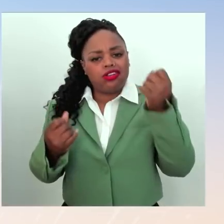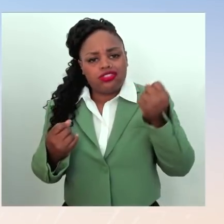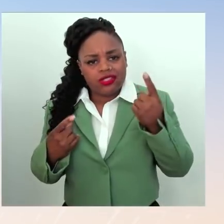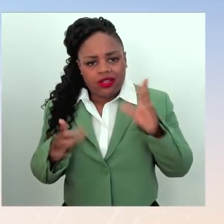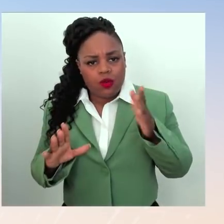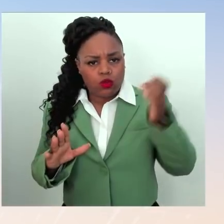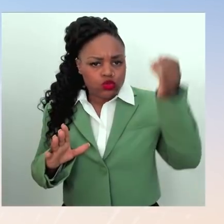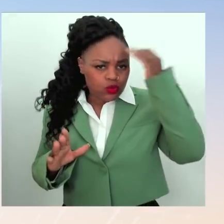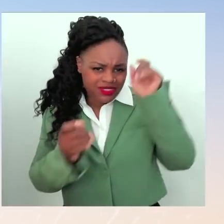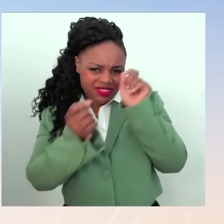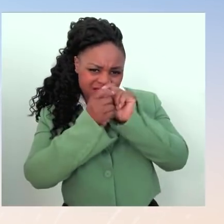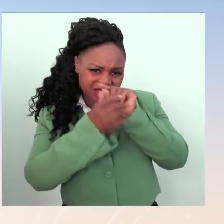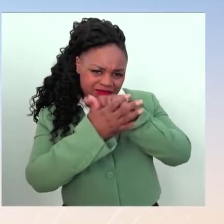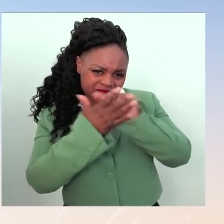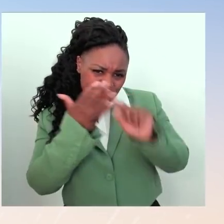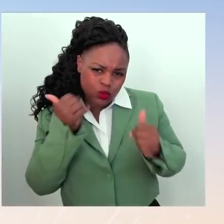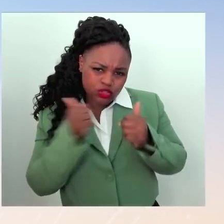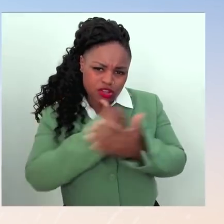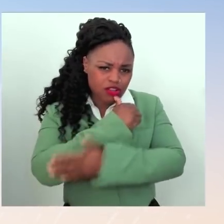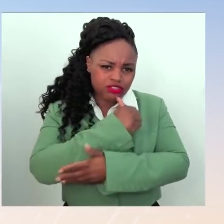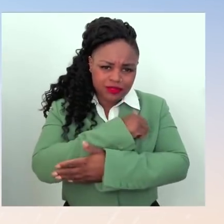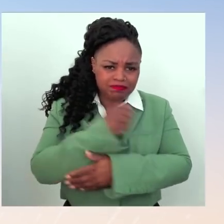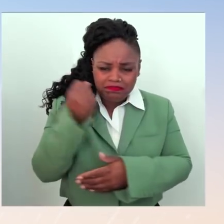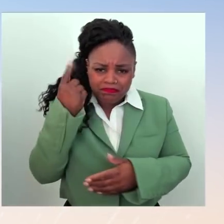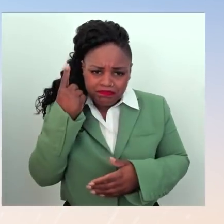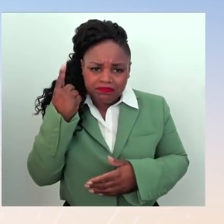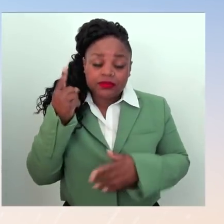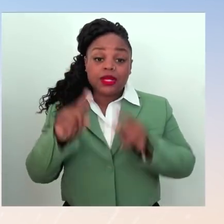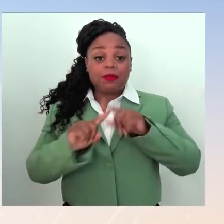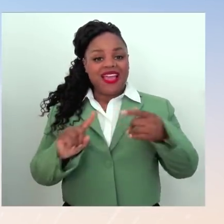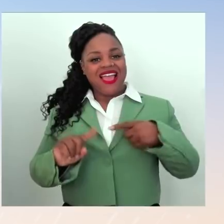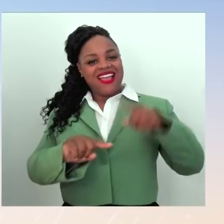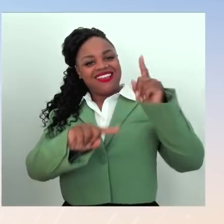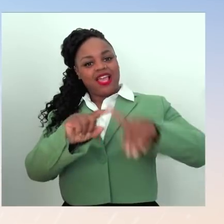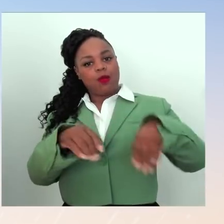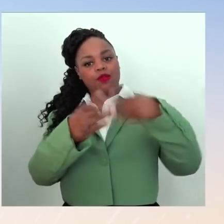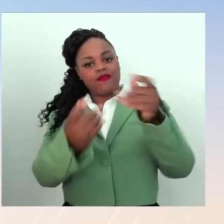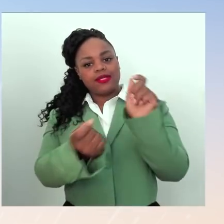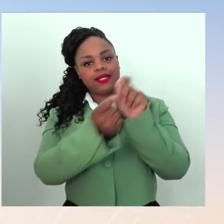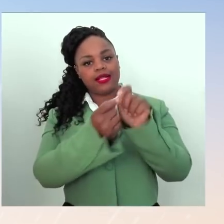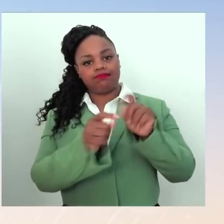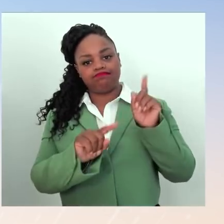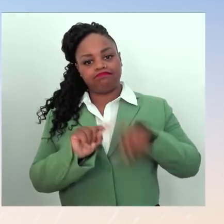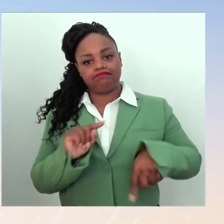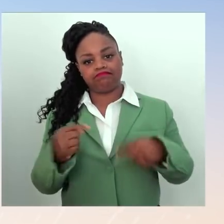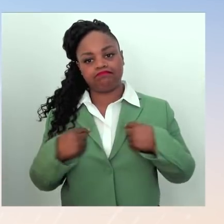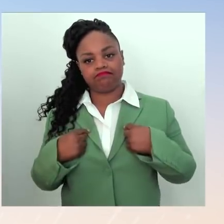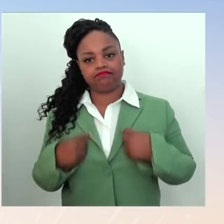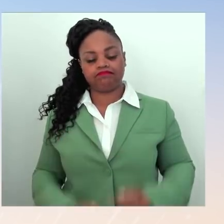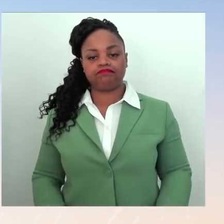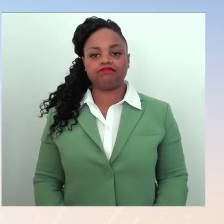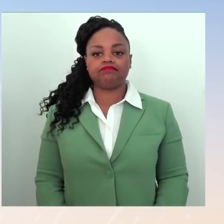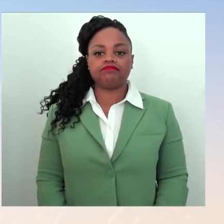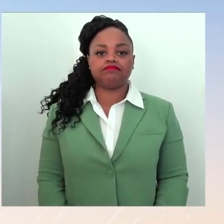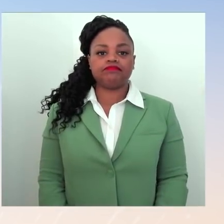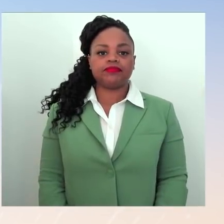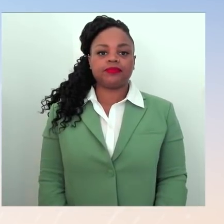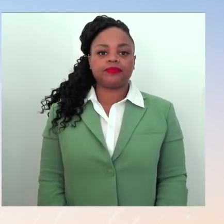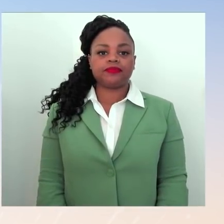to make progress. Go ahead. The Press: Can I ask you -- >> Ms. Psaki: Oh, go ahead. The Press: -- about Iran? I'm sorry. Ms. Psaki: Sure. The Press: Yesterday, Secretary Blinken said that sanctions on Russia over Ukraine